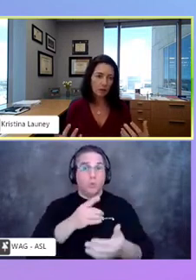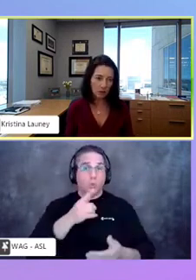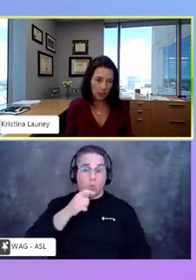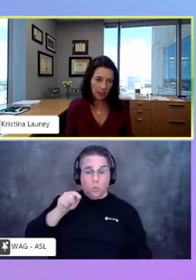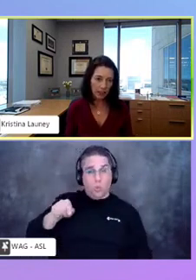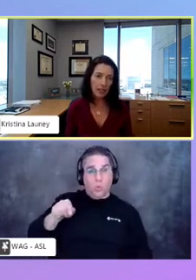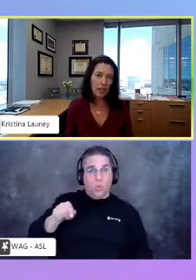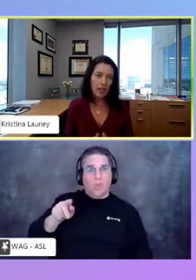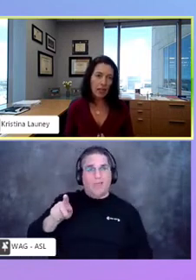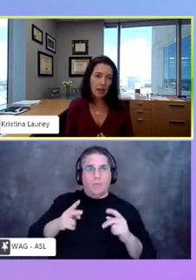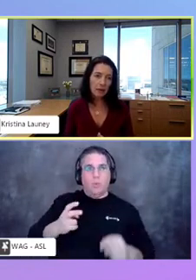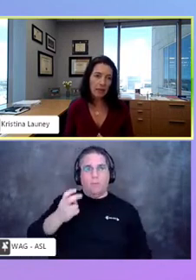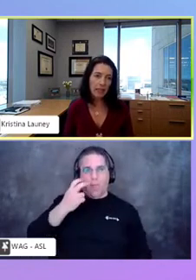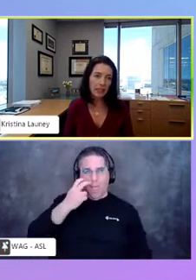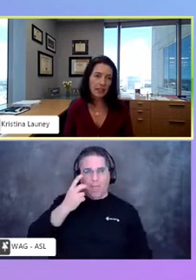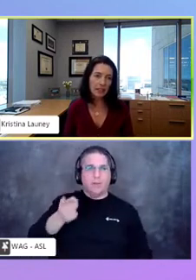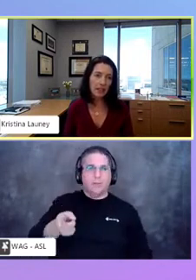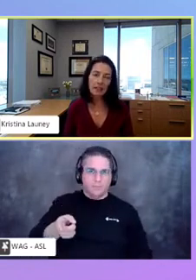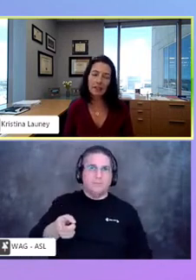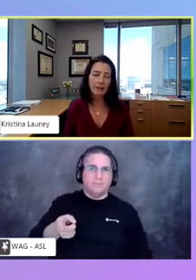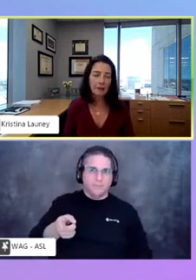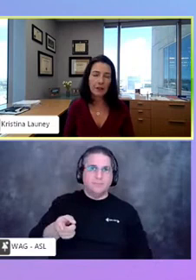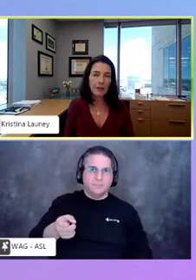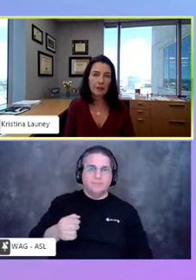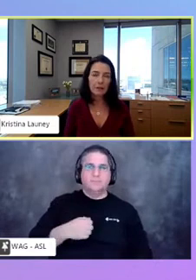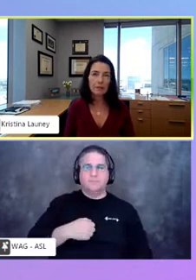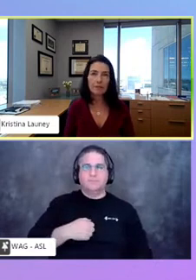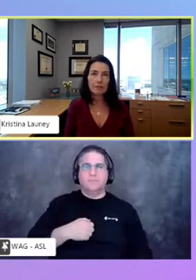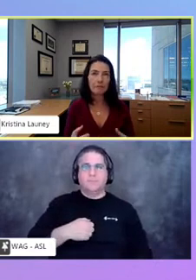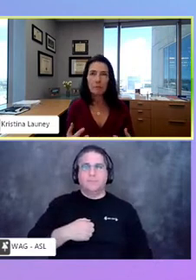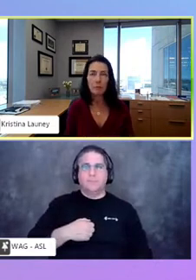the top because the vast majority of lawsuits we see